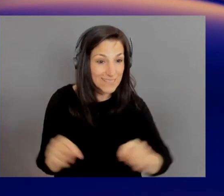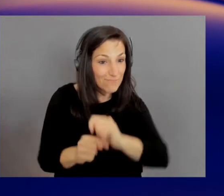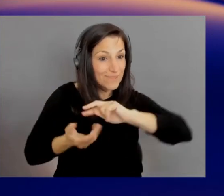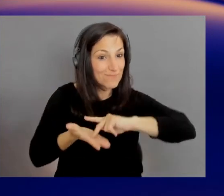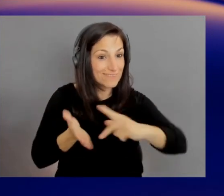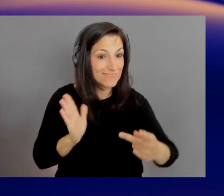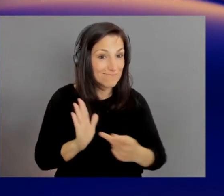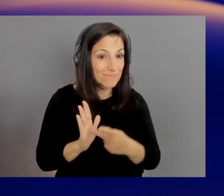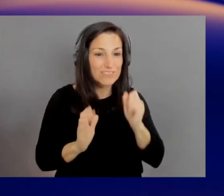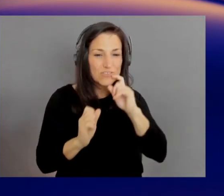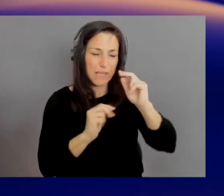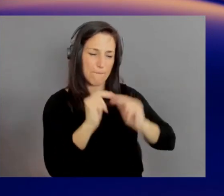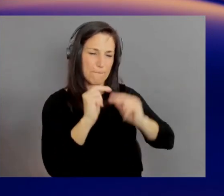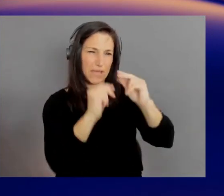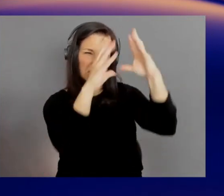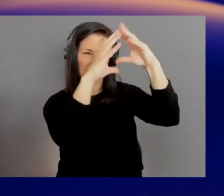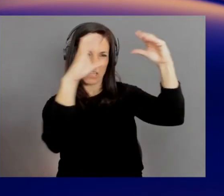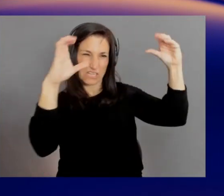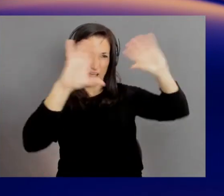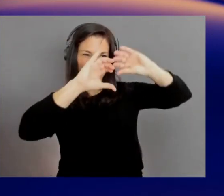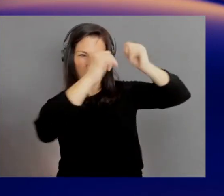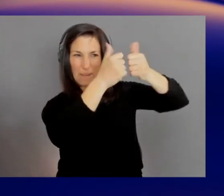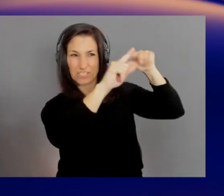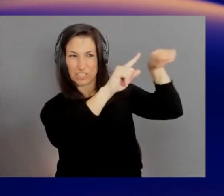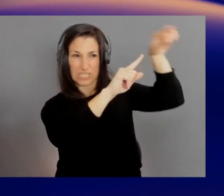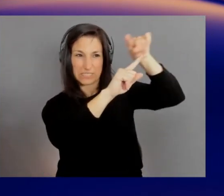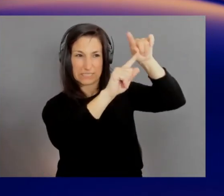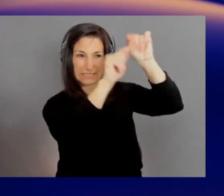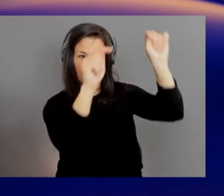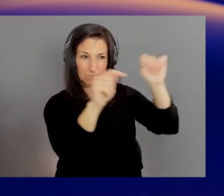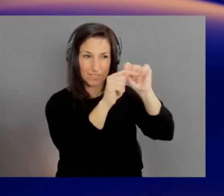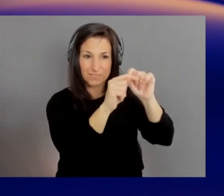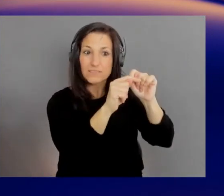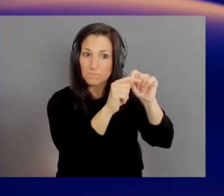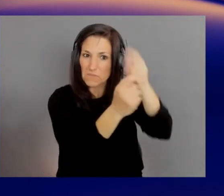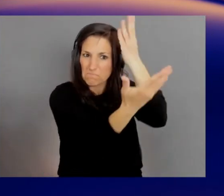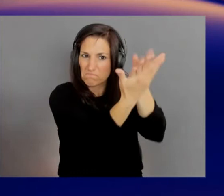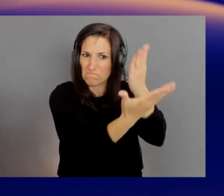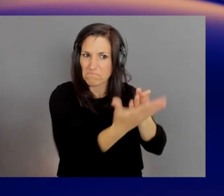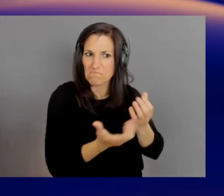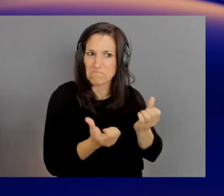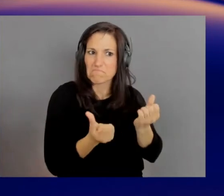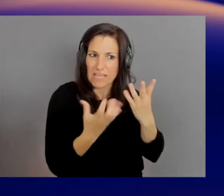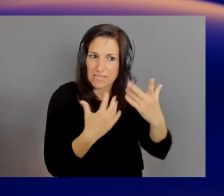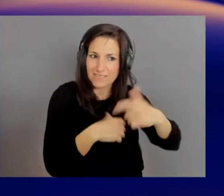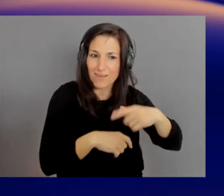templates that can be instantiated multiple times by data scientists but they also have your own controls or guardrails